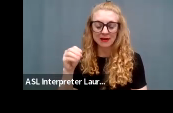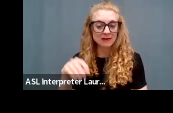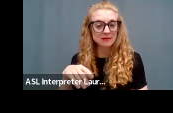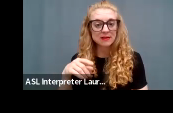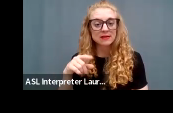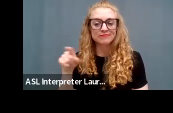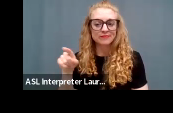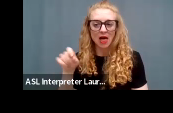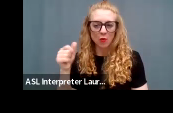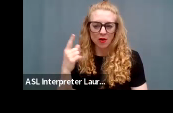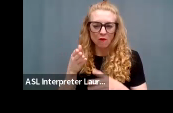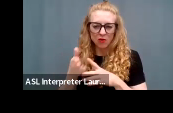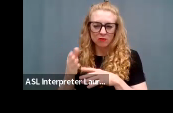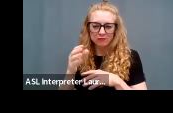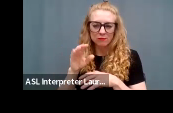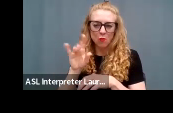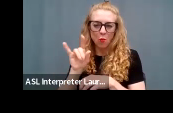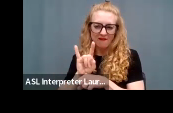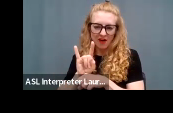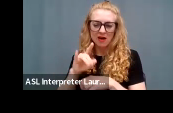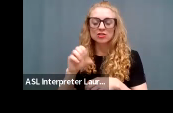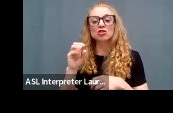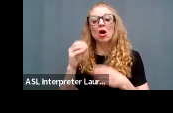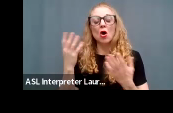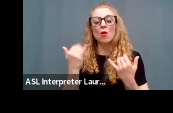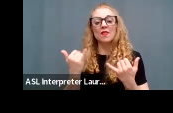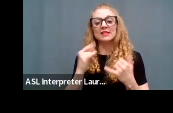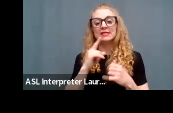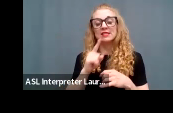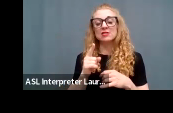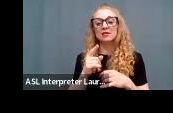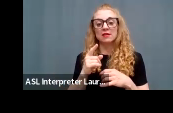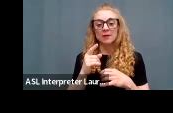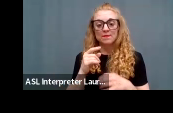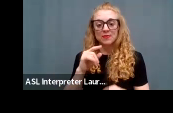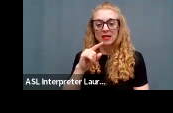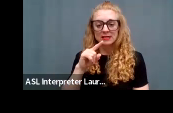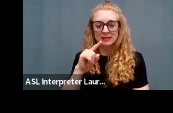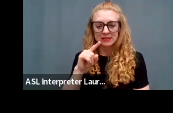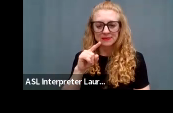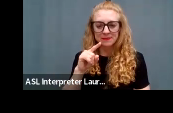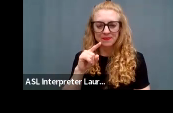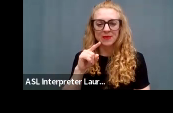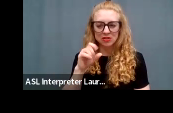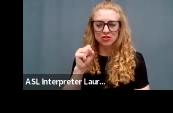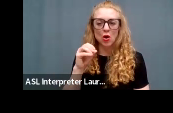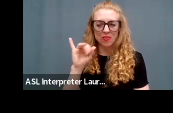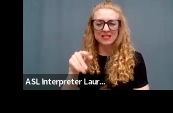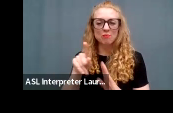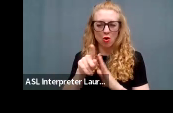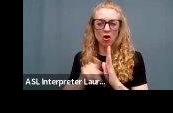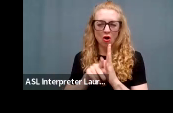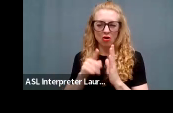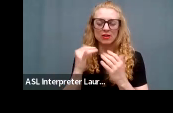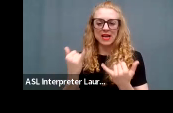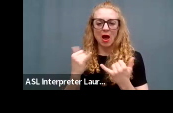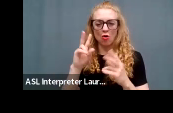now there's good news this is a year that's a unifying uh protocol called matter is being